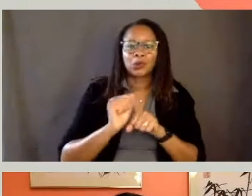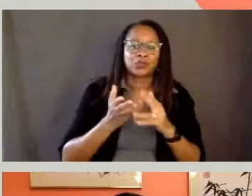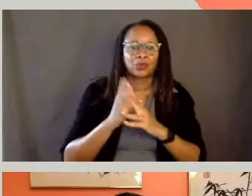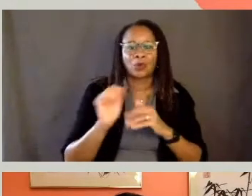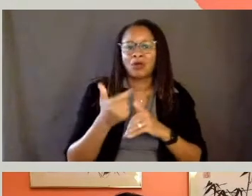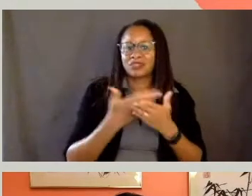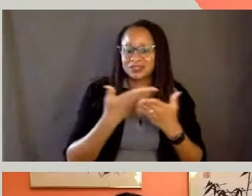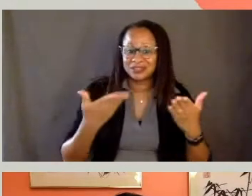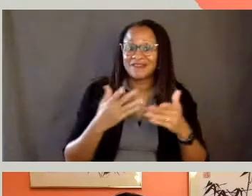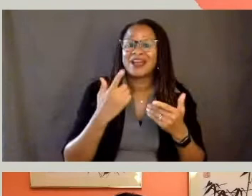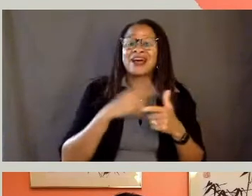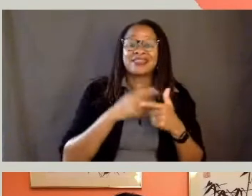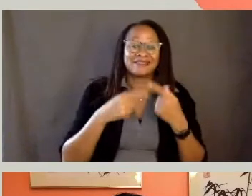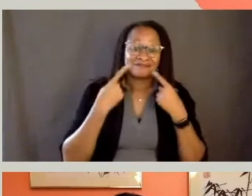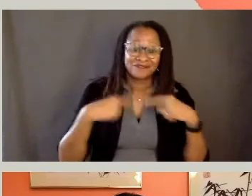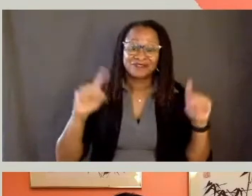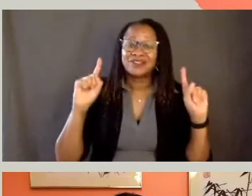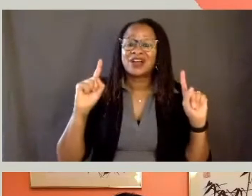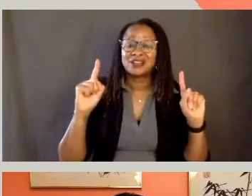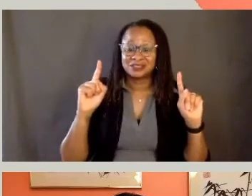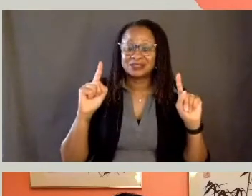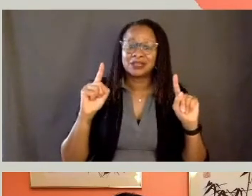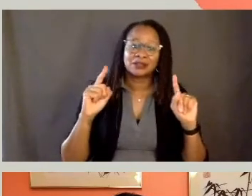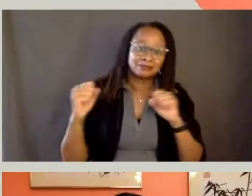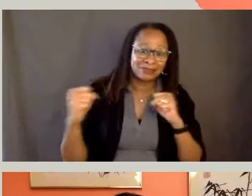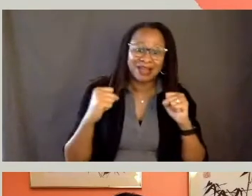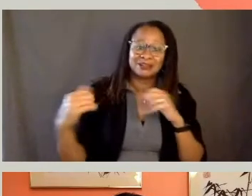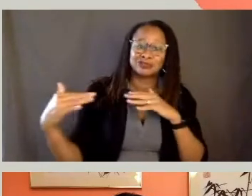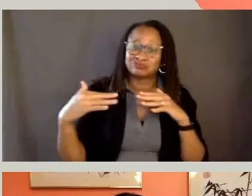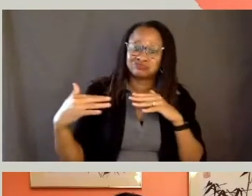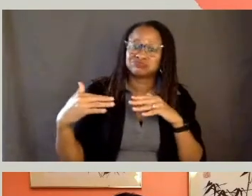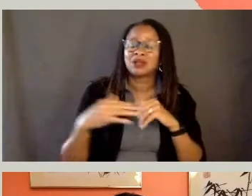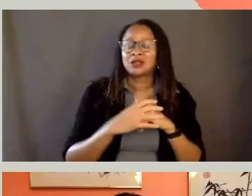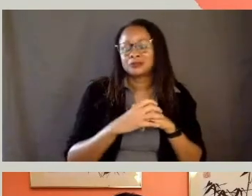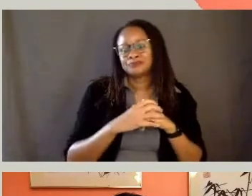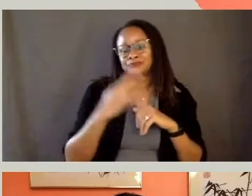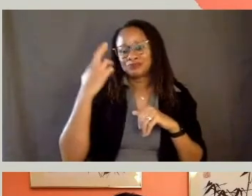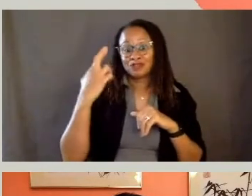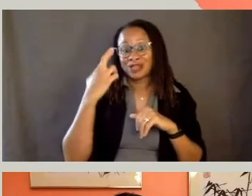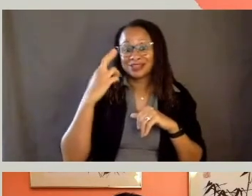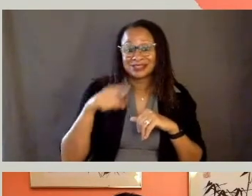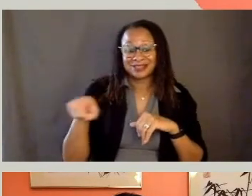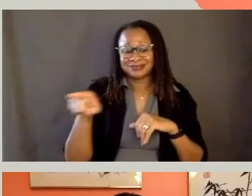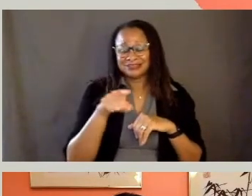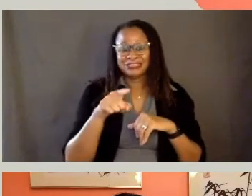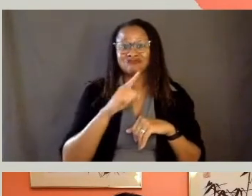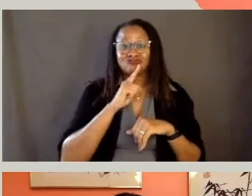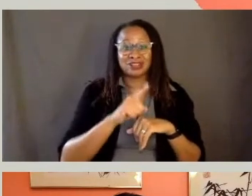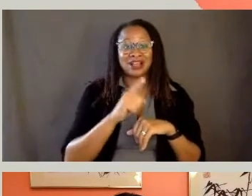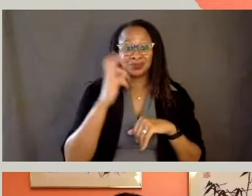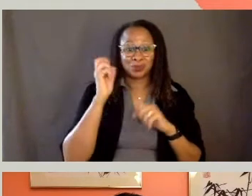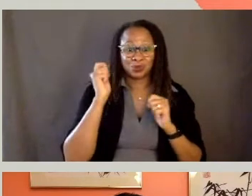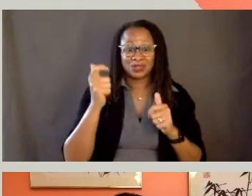And finally having gone through the feed battles and them realizing really quickly that 800 hours